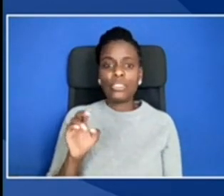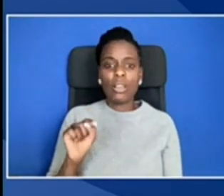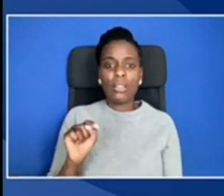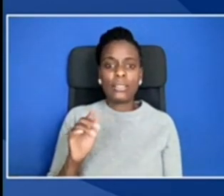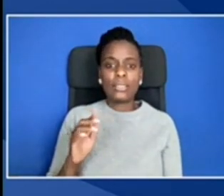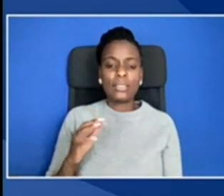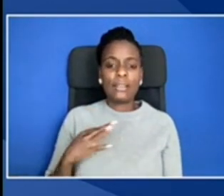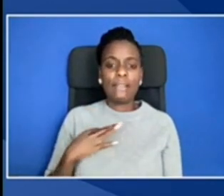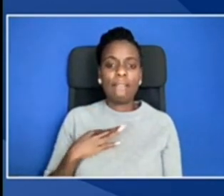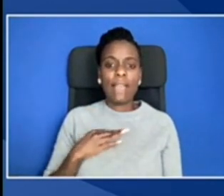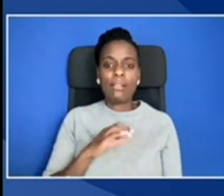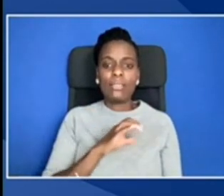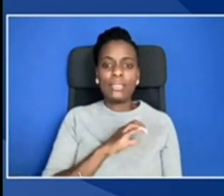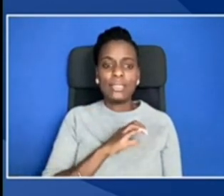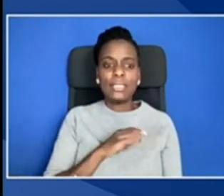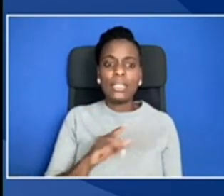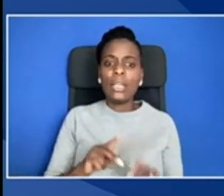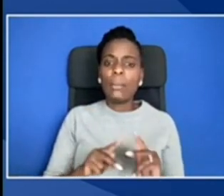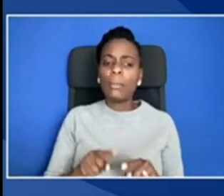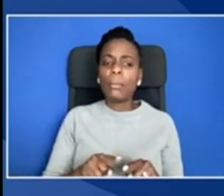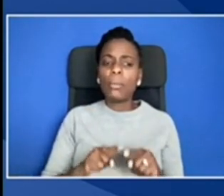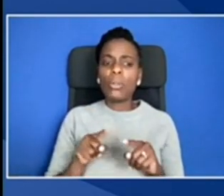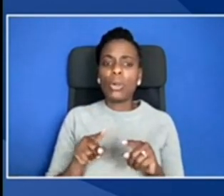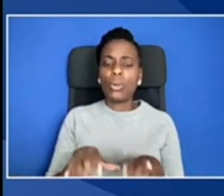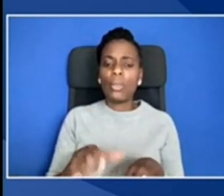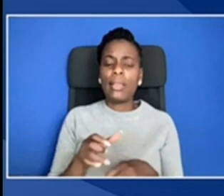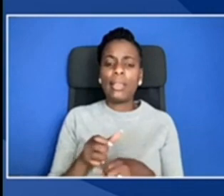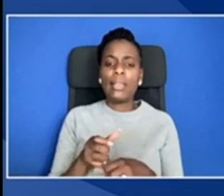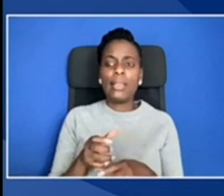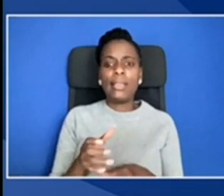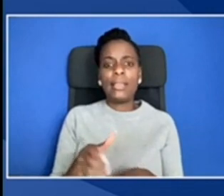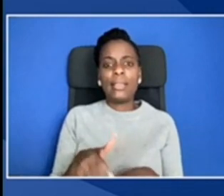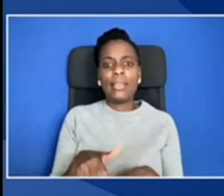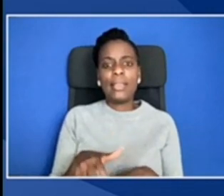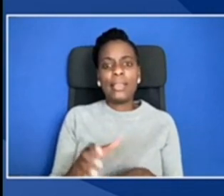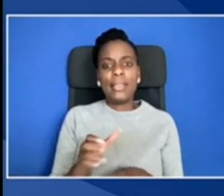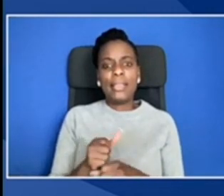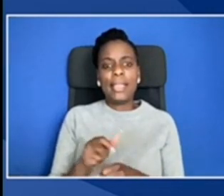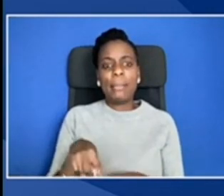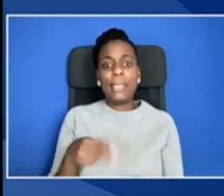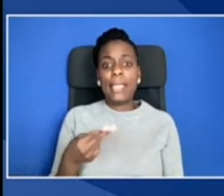to teach but the situation at in higher ed has changed tenure.